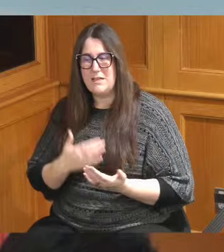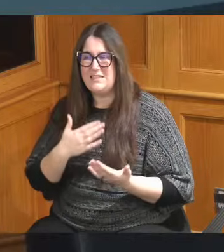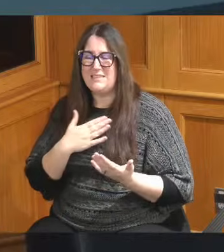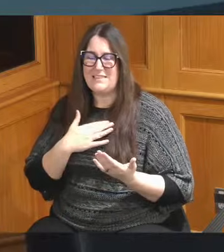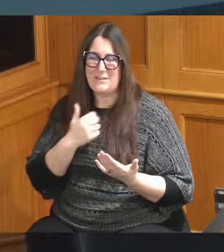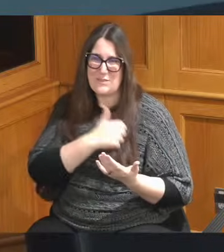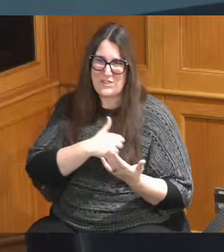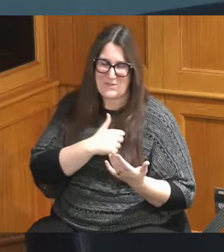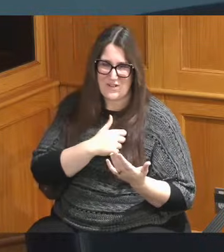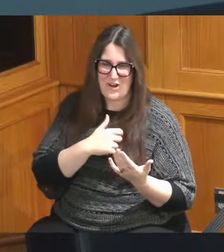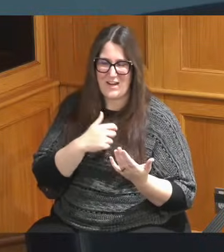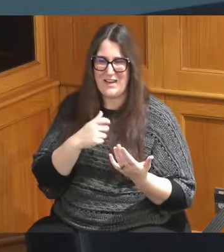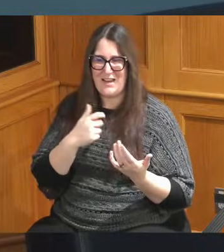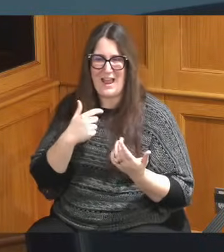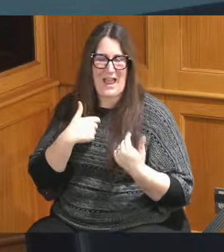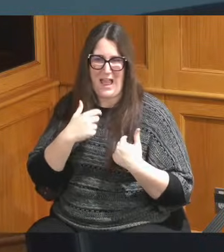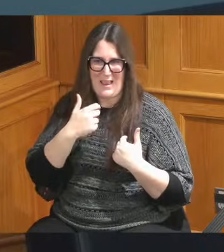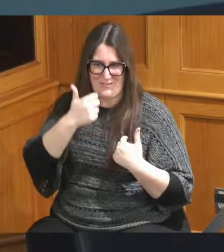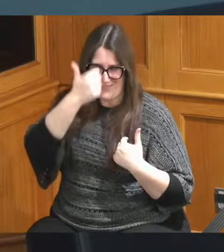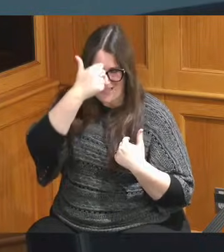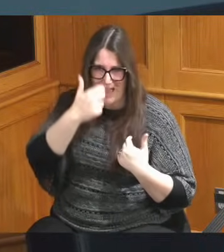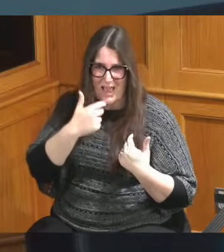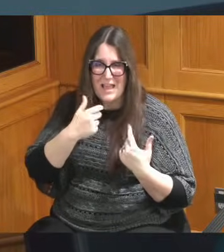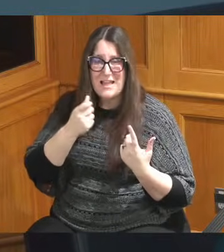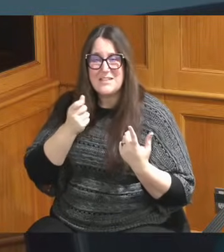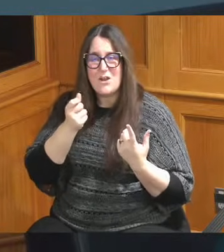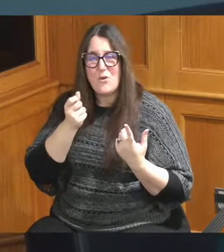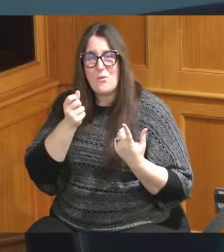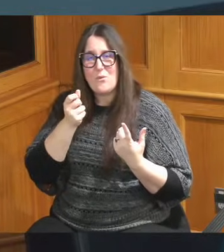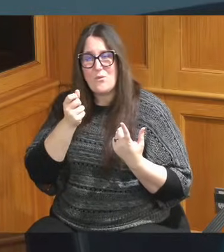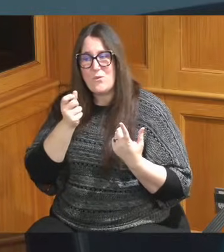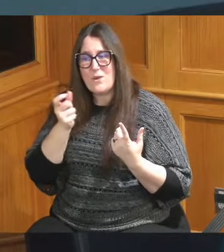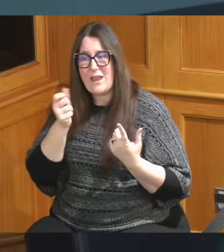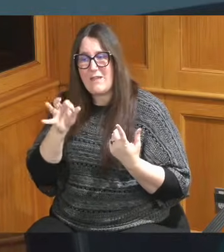that. So, if you live in a subdivision, you're not subjected to this. That is correct. Th those would